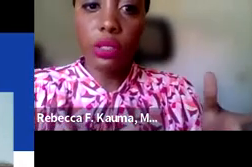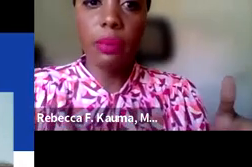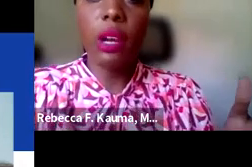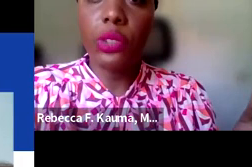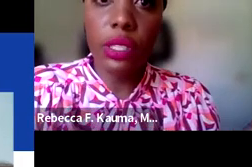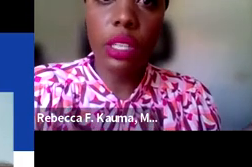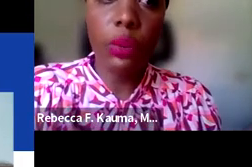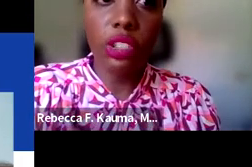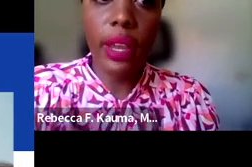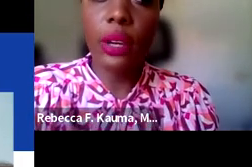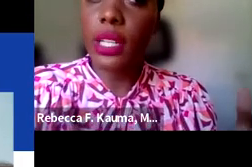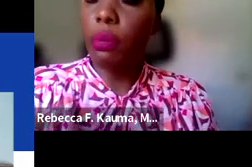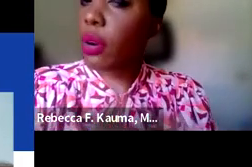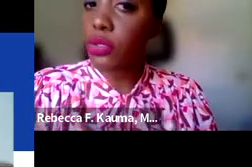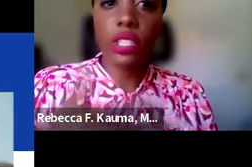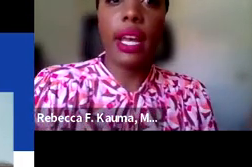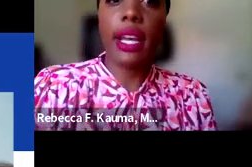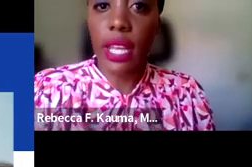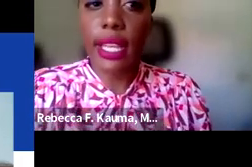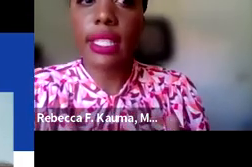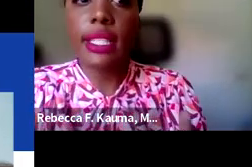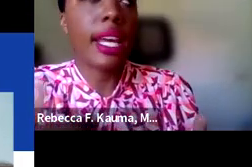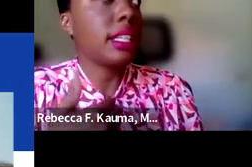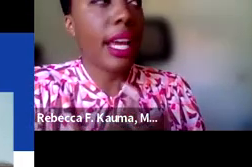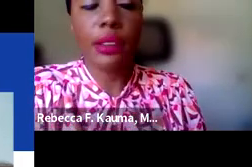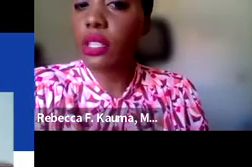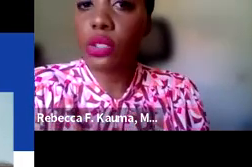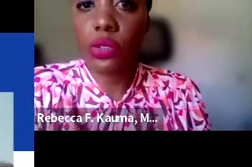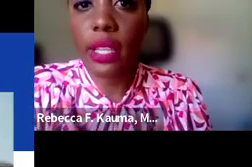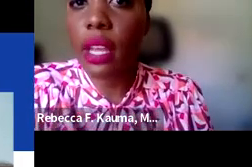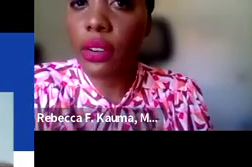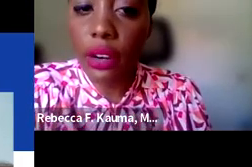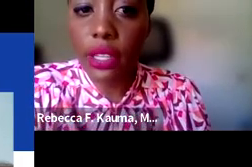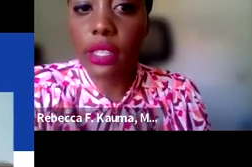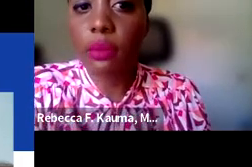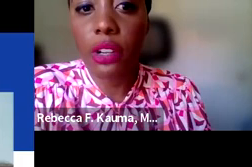news about using a racial equity approach lens is that it allows us to address other areas of